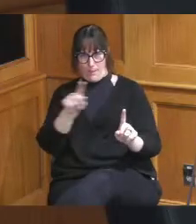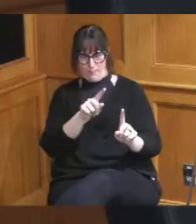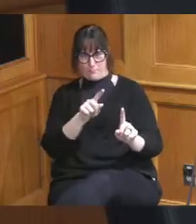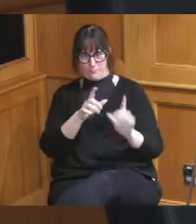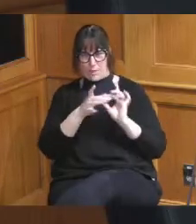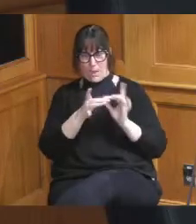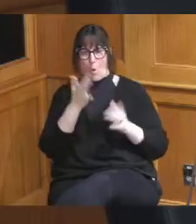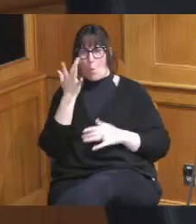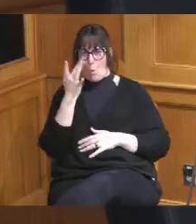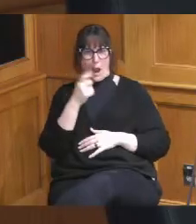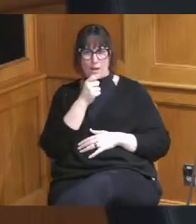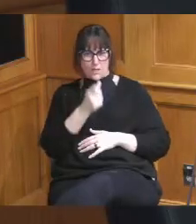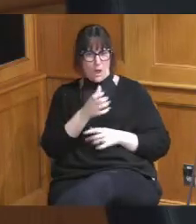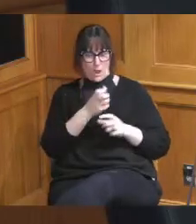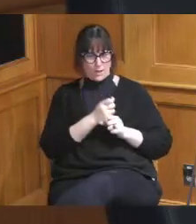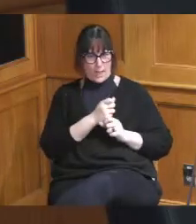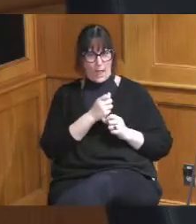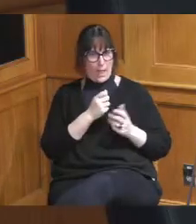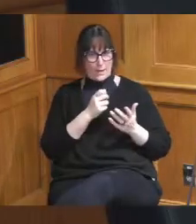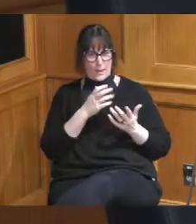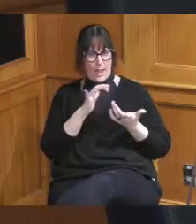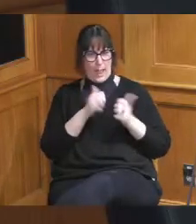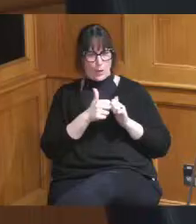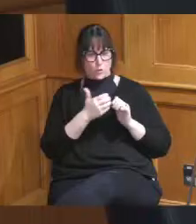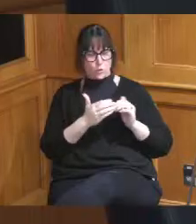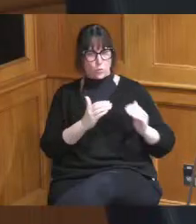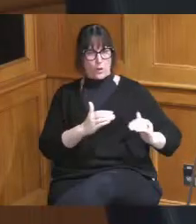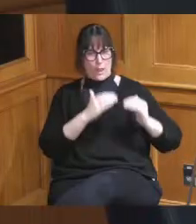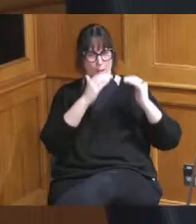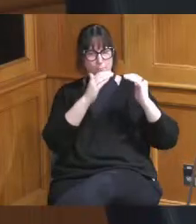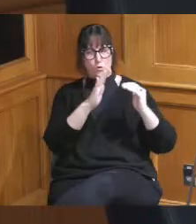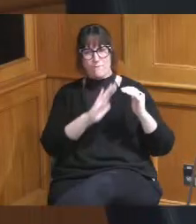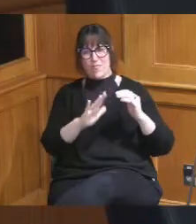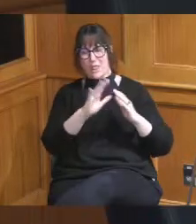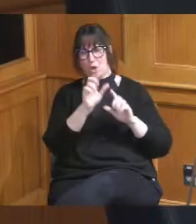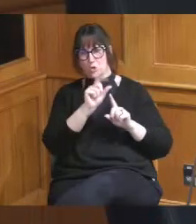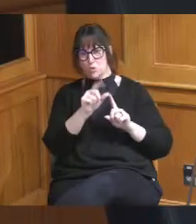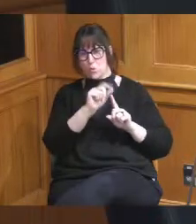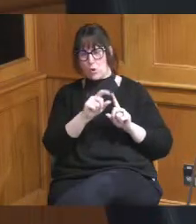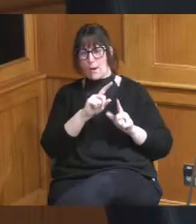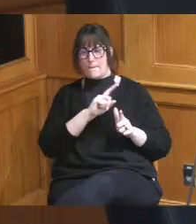why they weren't funded and how to improve their score but do do they then get viewed differently